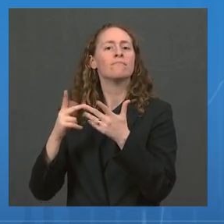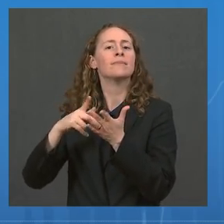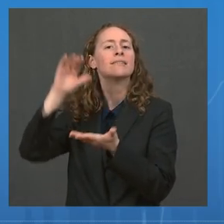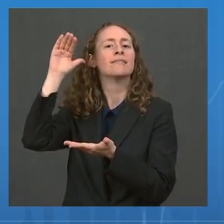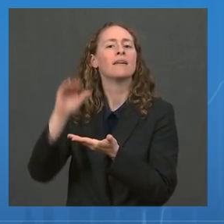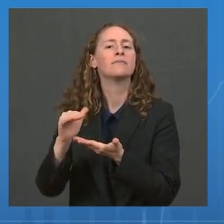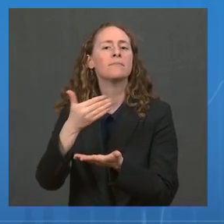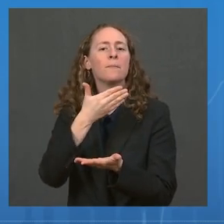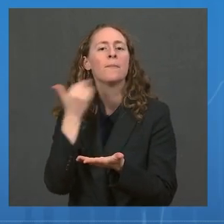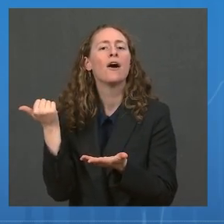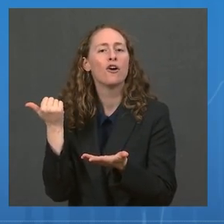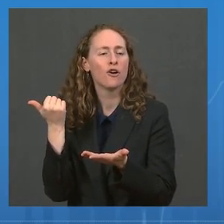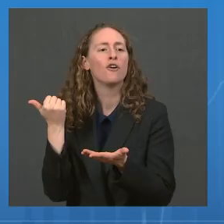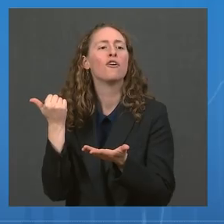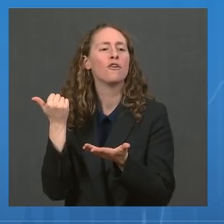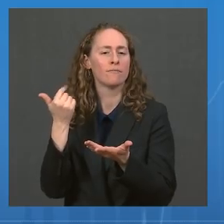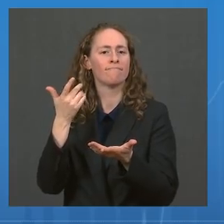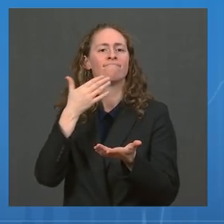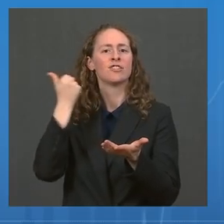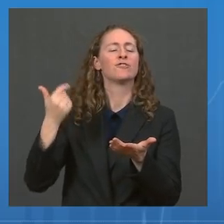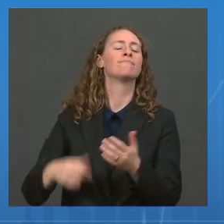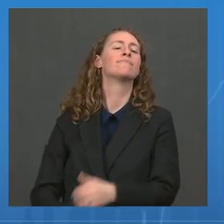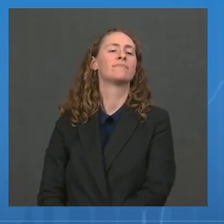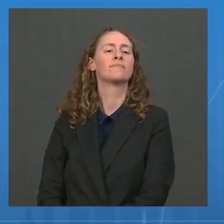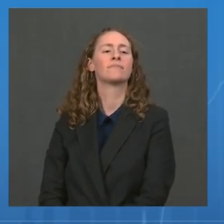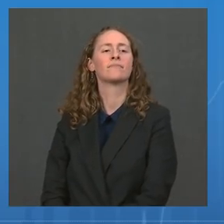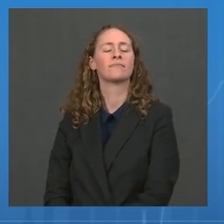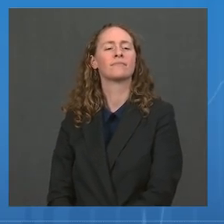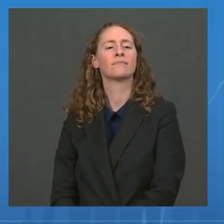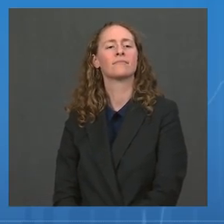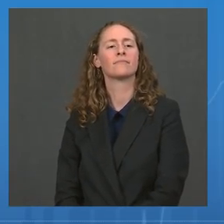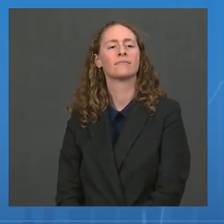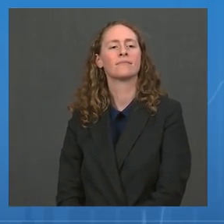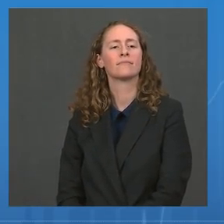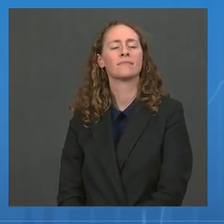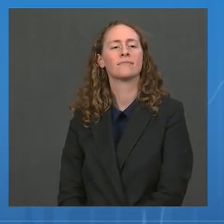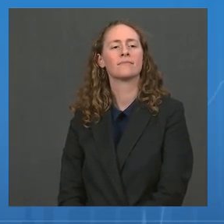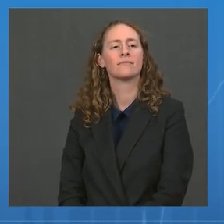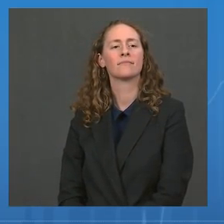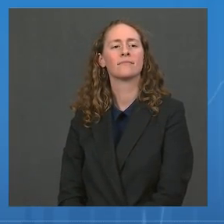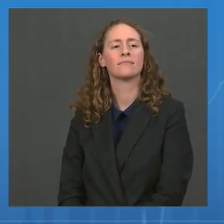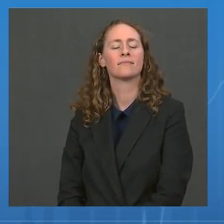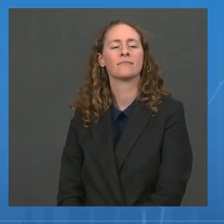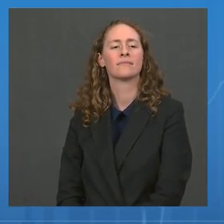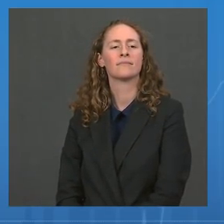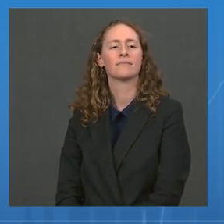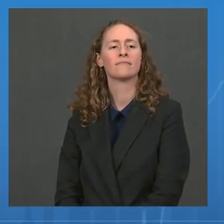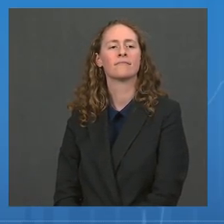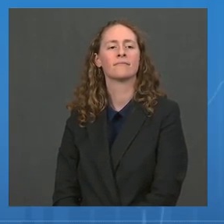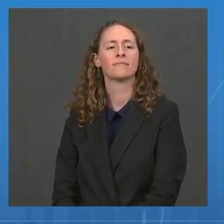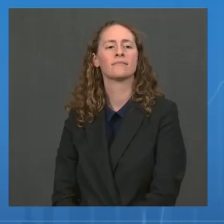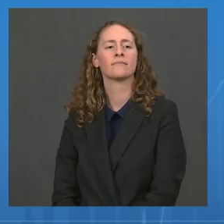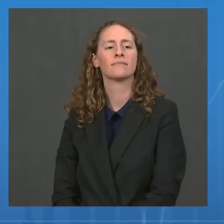What about reactogenicity -- the kinds of effects you get when you get an injection of a vaccine?